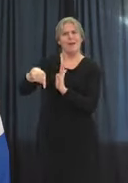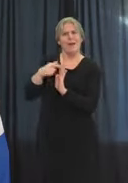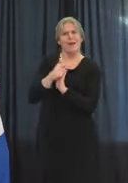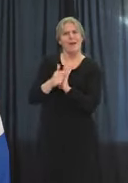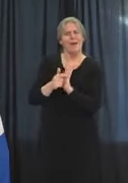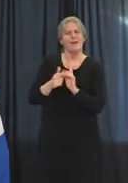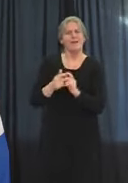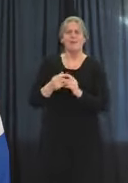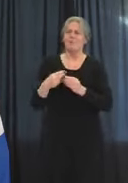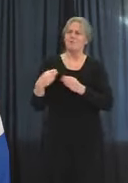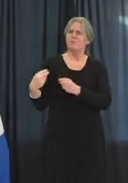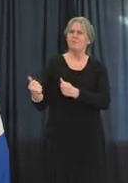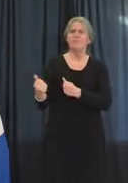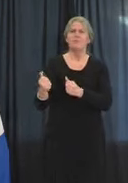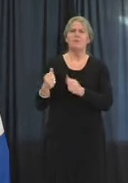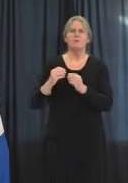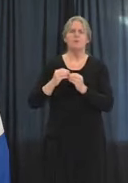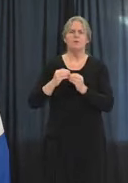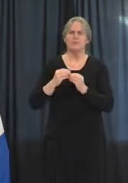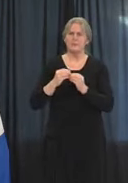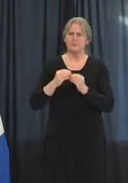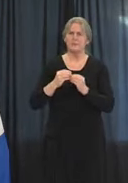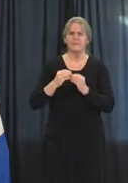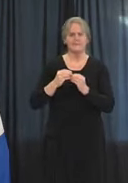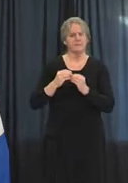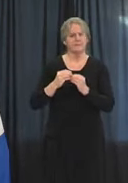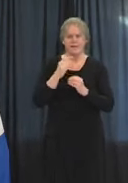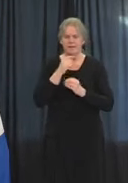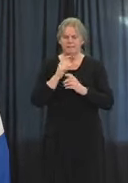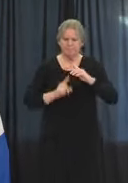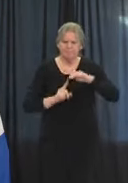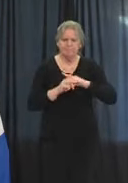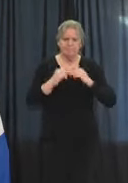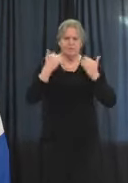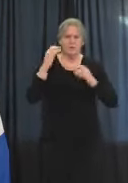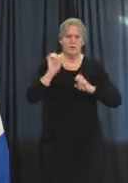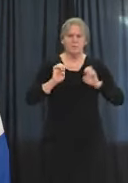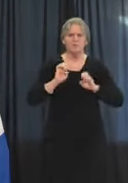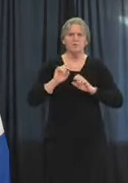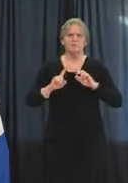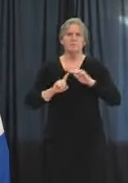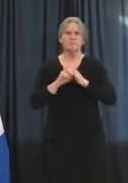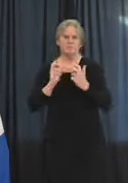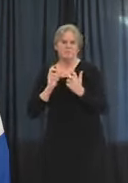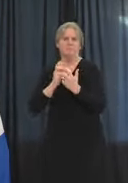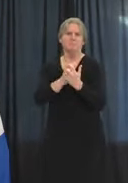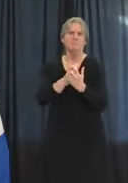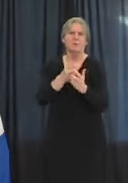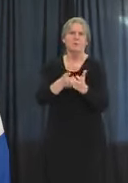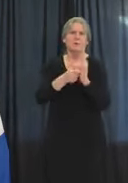fluid and uncertain emergency. Essentially, the government will